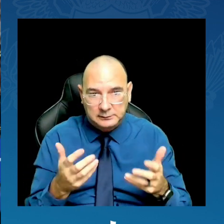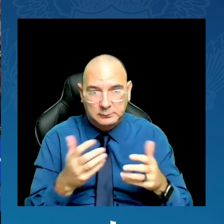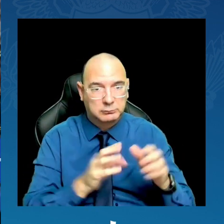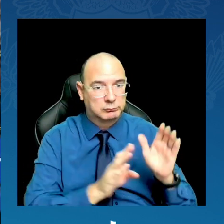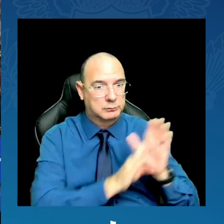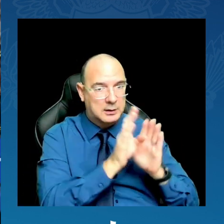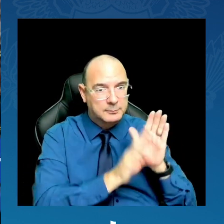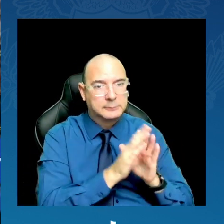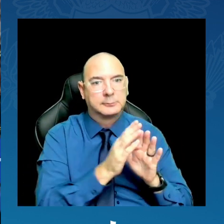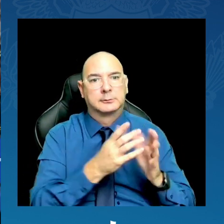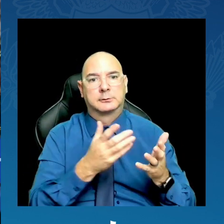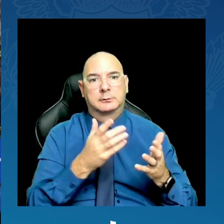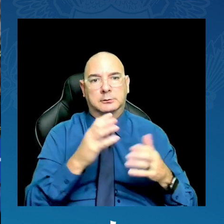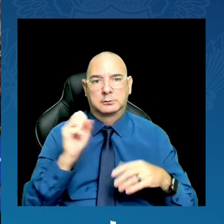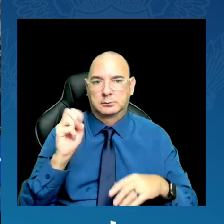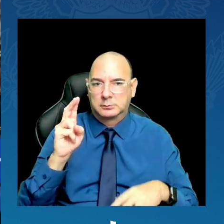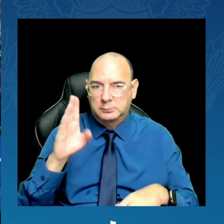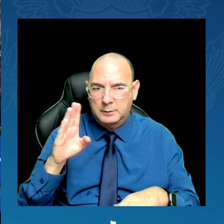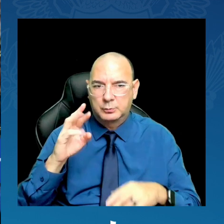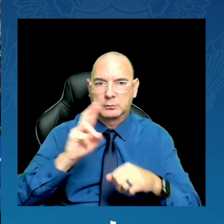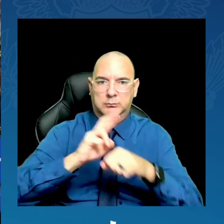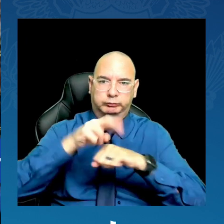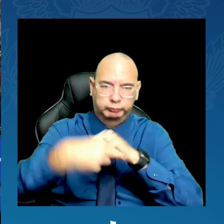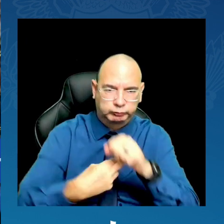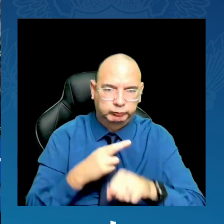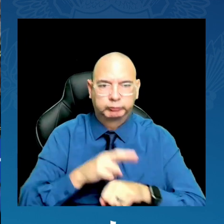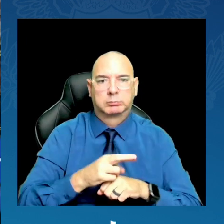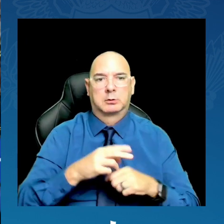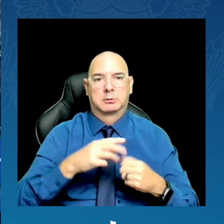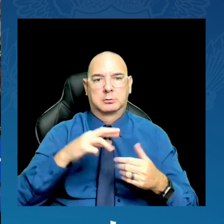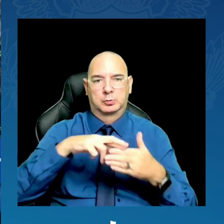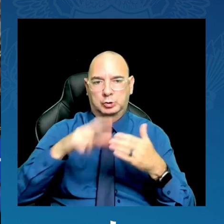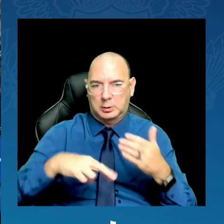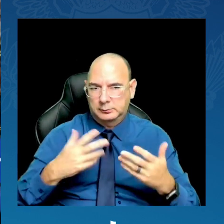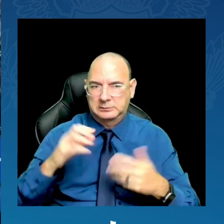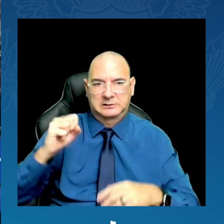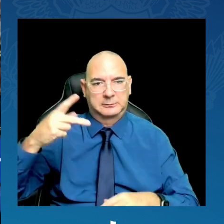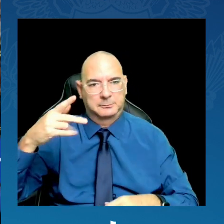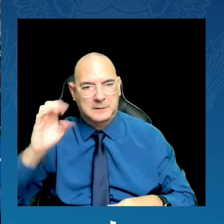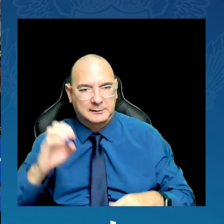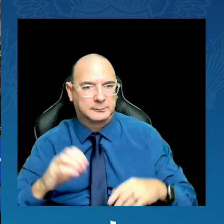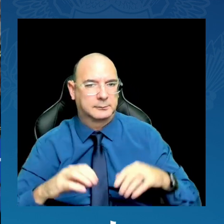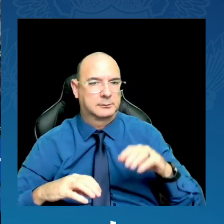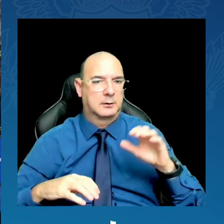servicing in space manufacturing, asteroid mining and soon active debris removal and even rocket cargo.